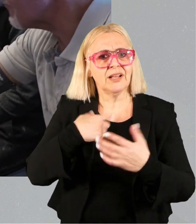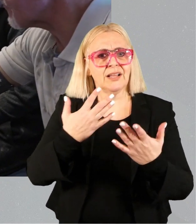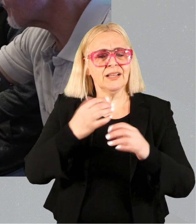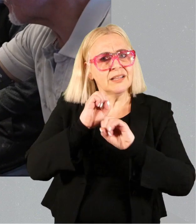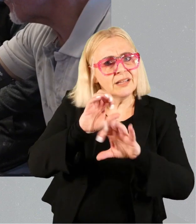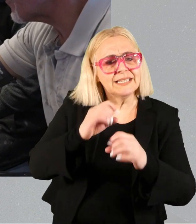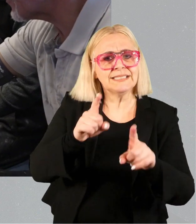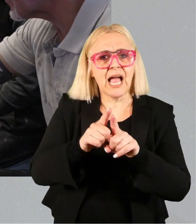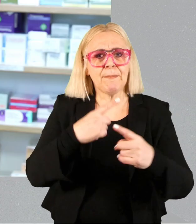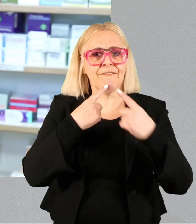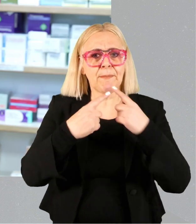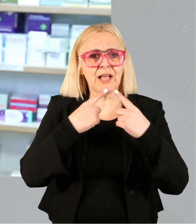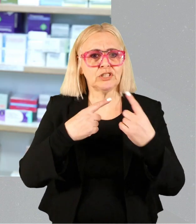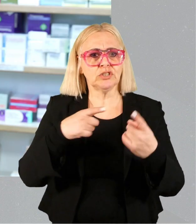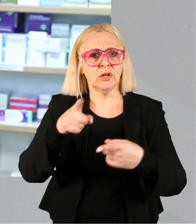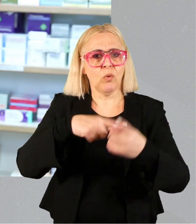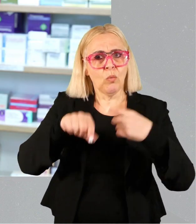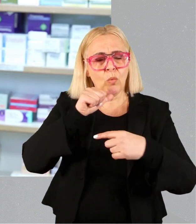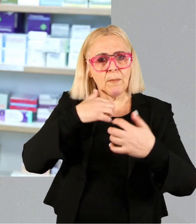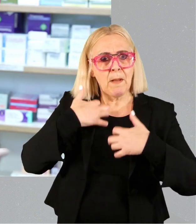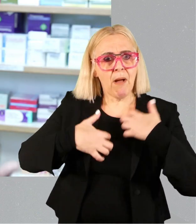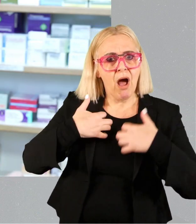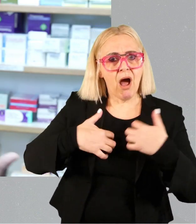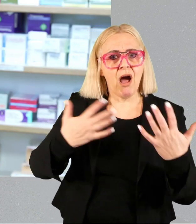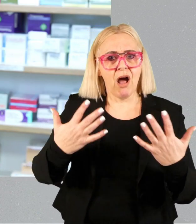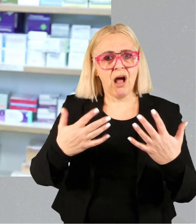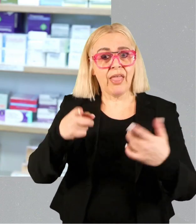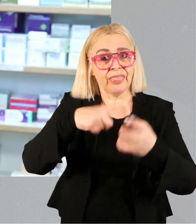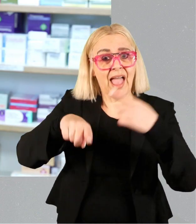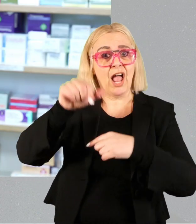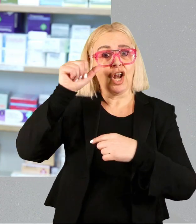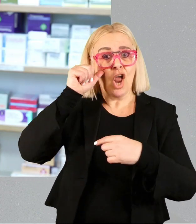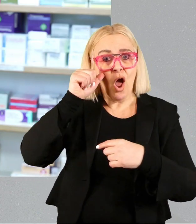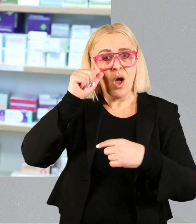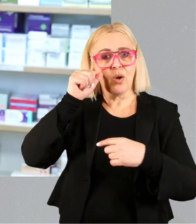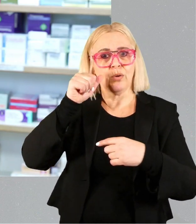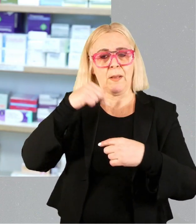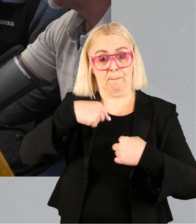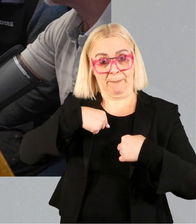but they will be interested in it because you know what, they know you're interested in them.